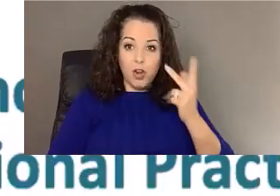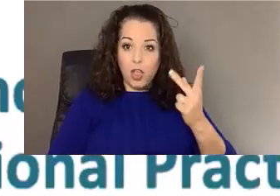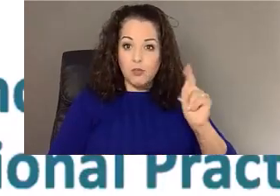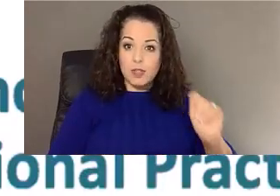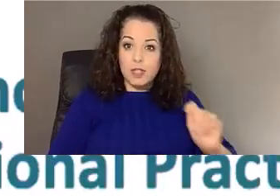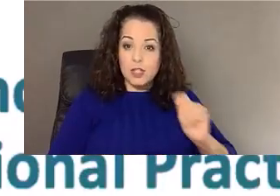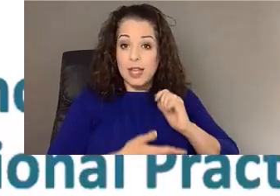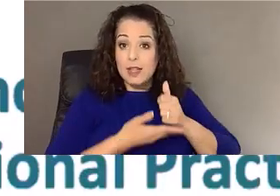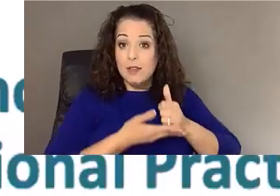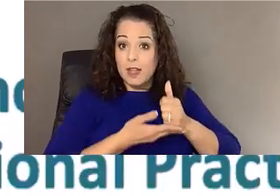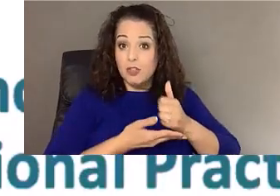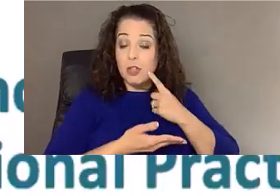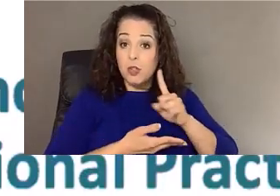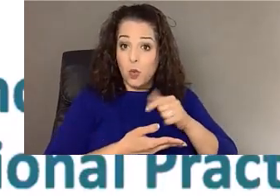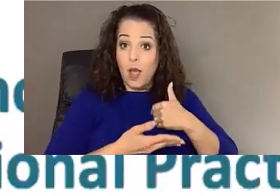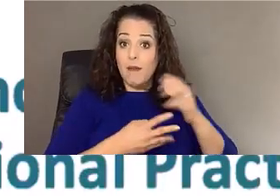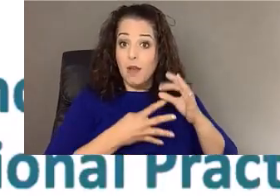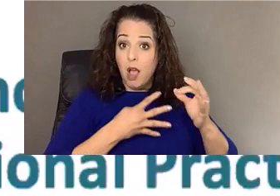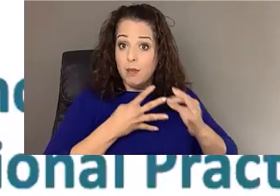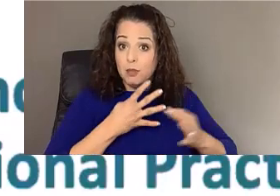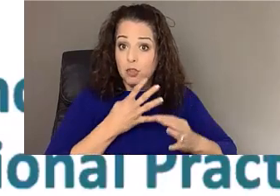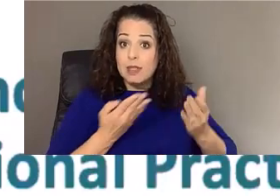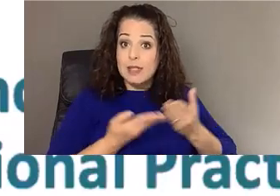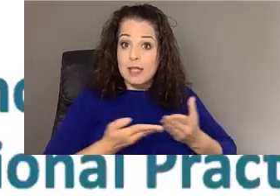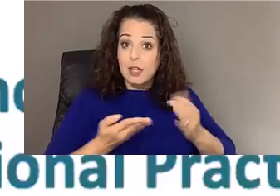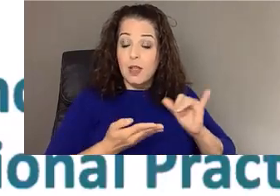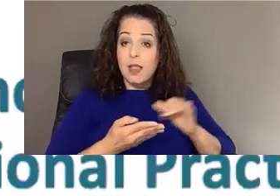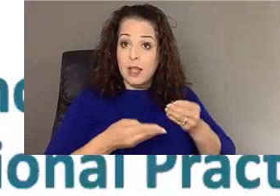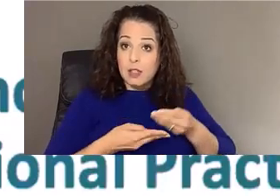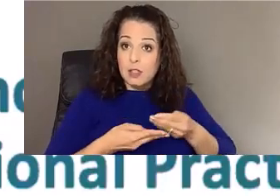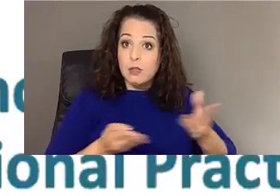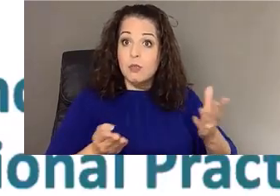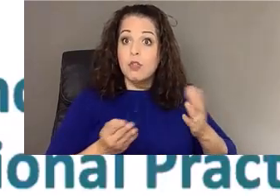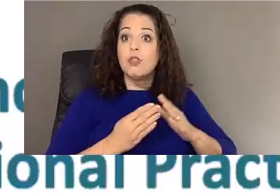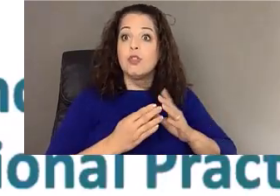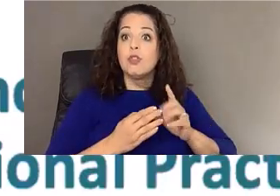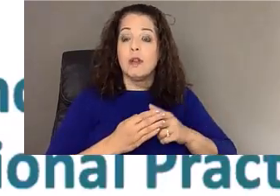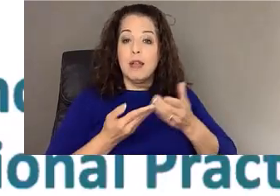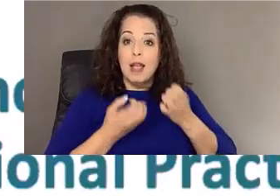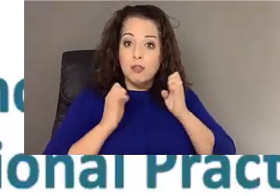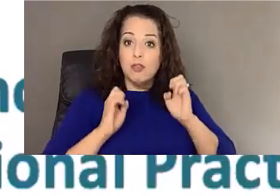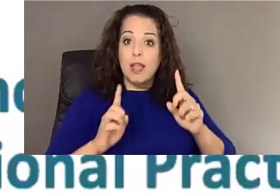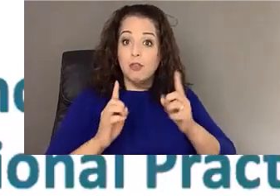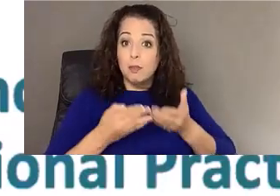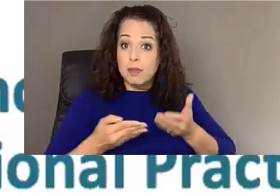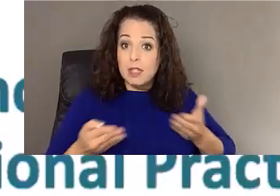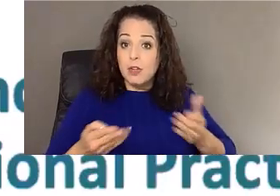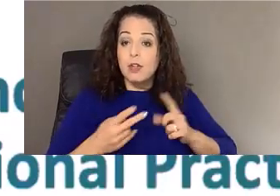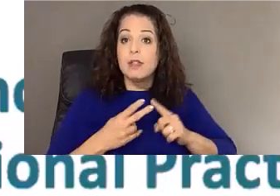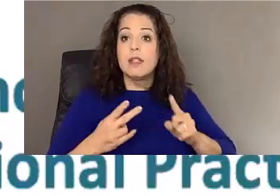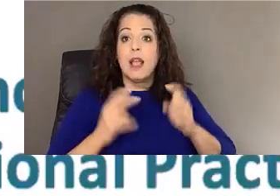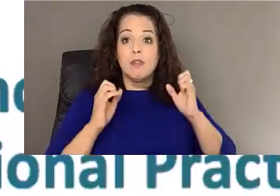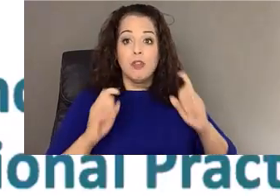And you have options here, like distributing educational materials, educational meetings, change